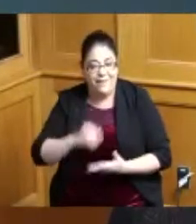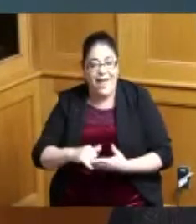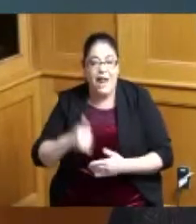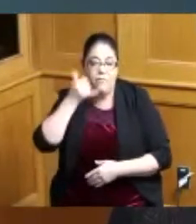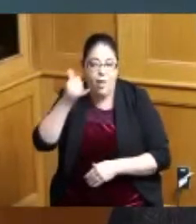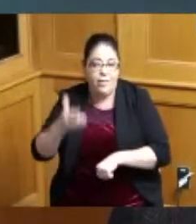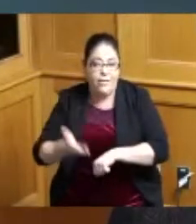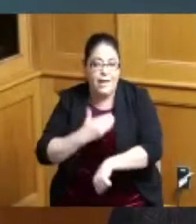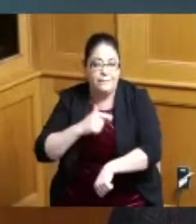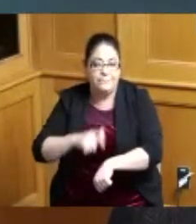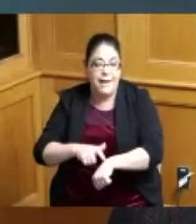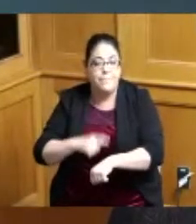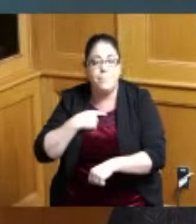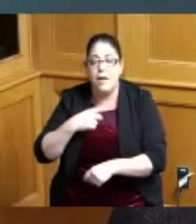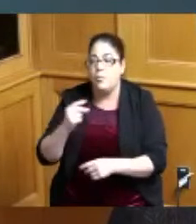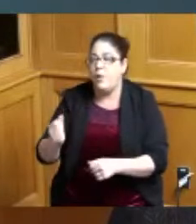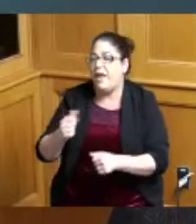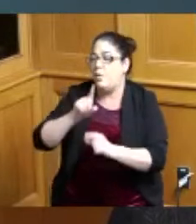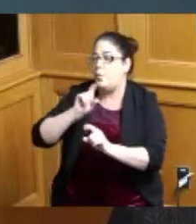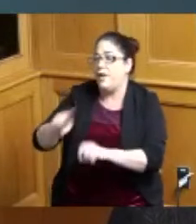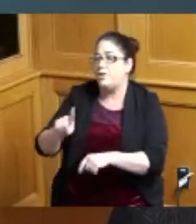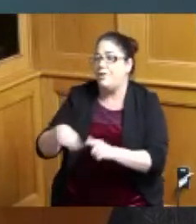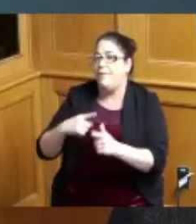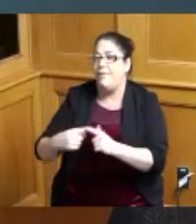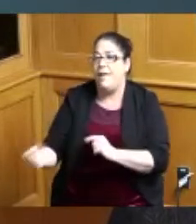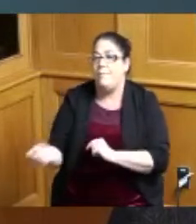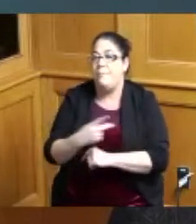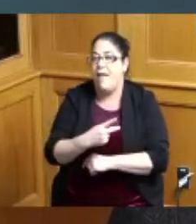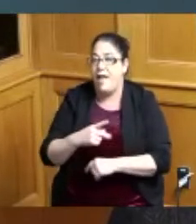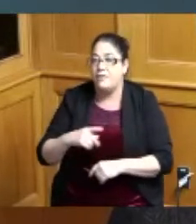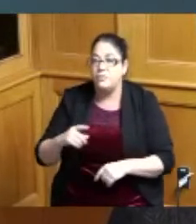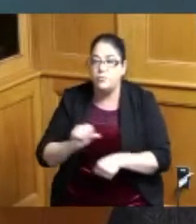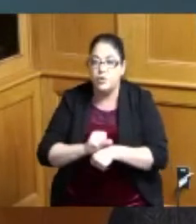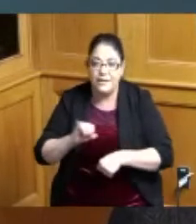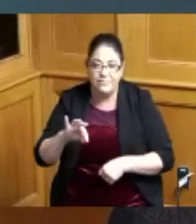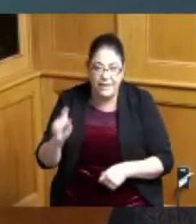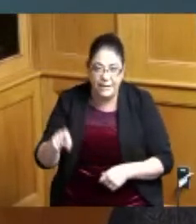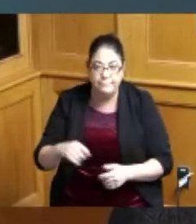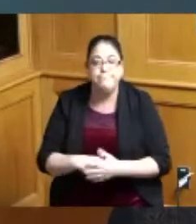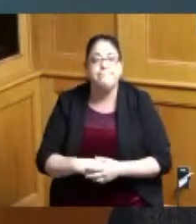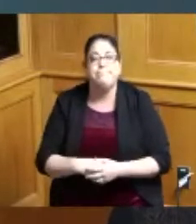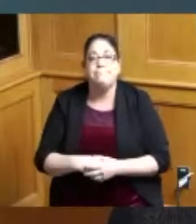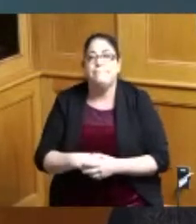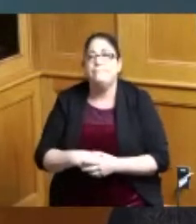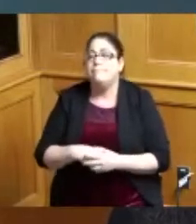a quick question and you can get back with me if you'd like sure I noticed just coming in I saw